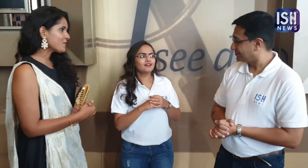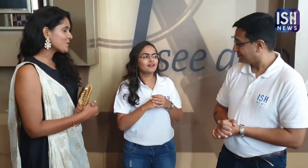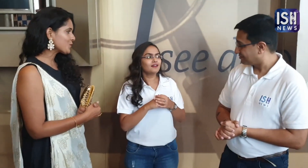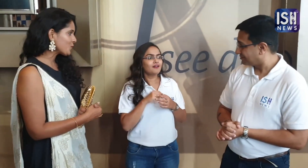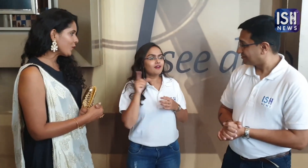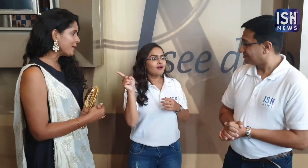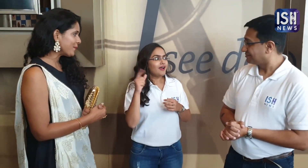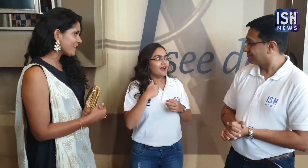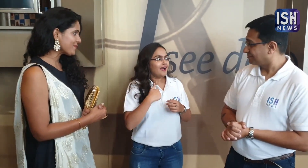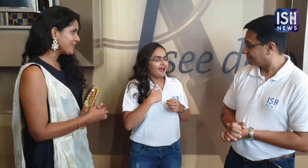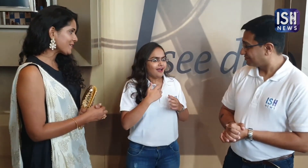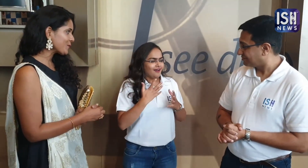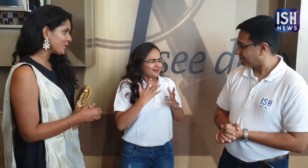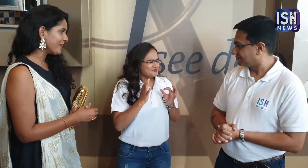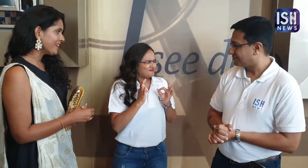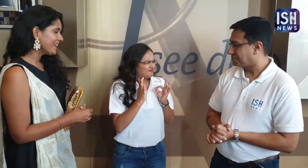I was very impressed by the story.